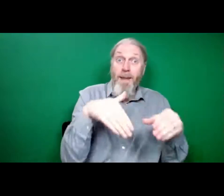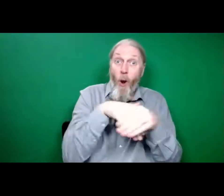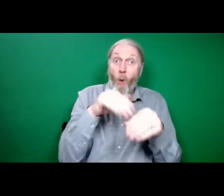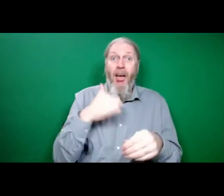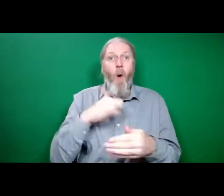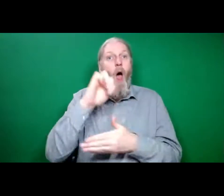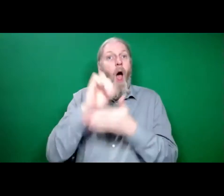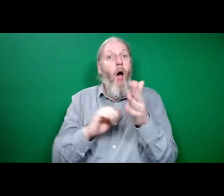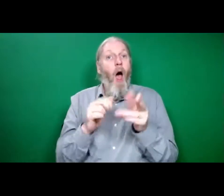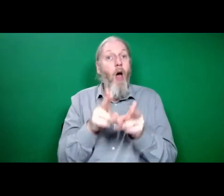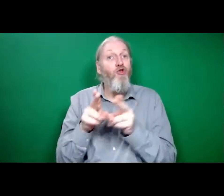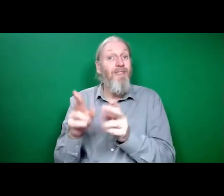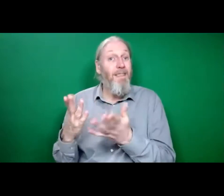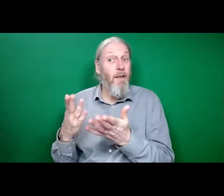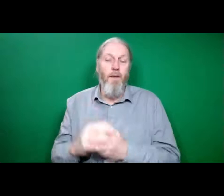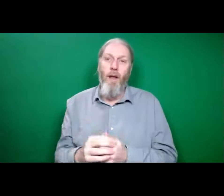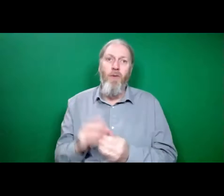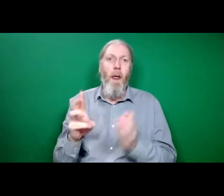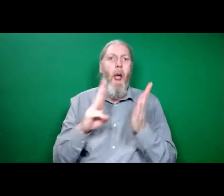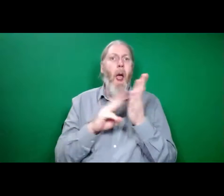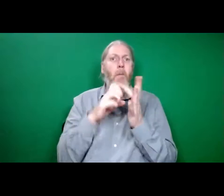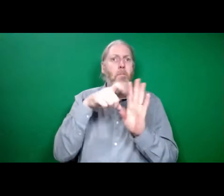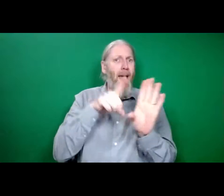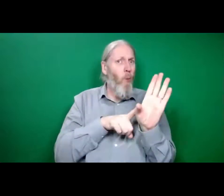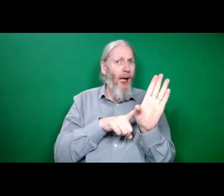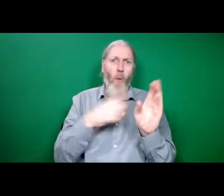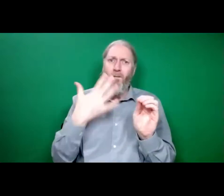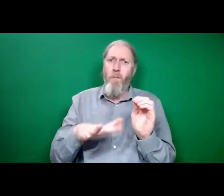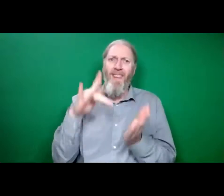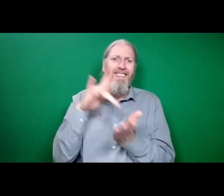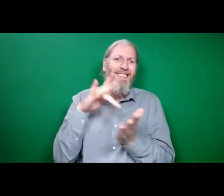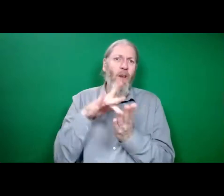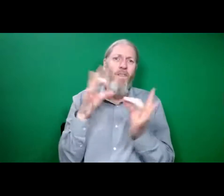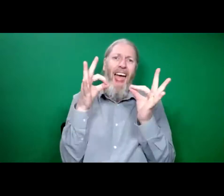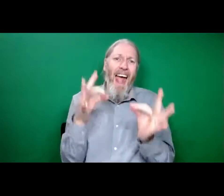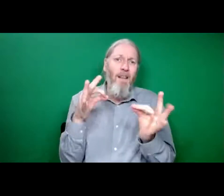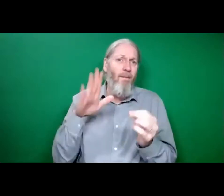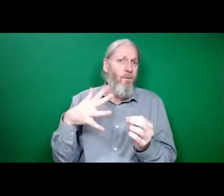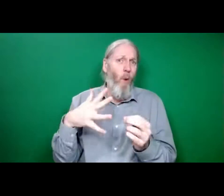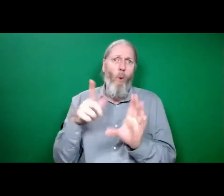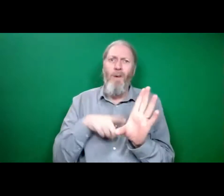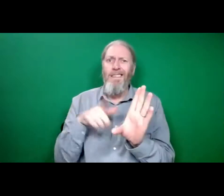street with Paul and his colleagues, so I'm very interested to hear your presentation. Thanks Hazel.